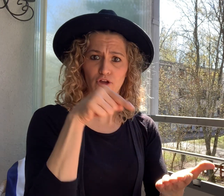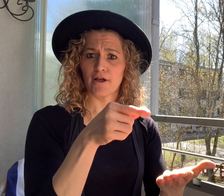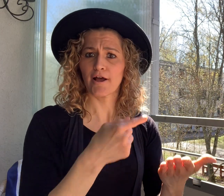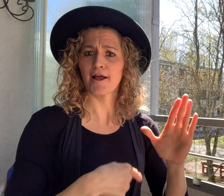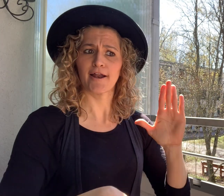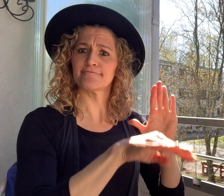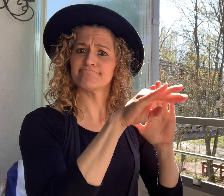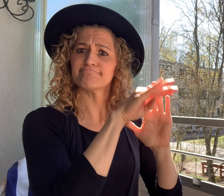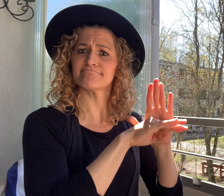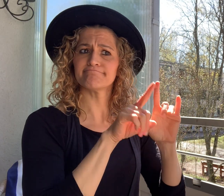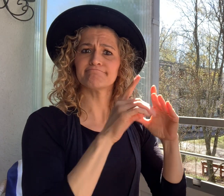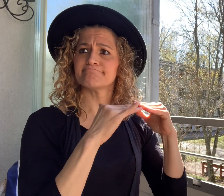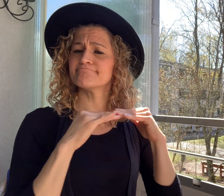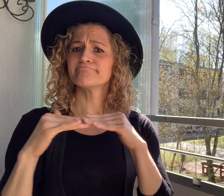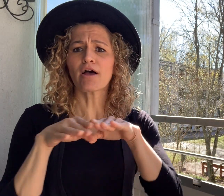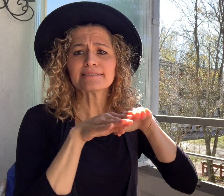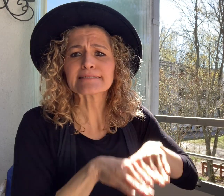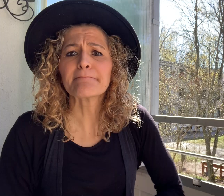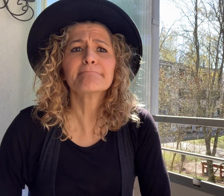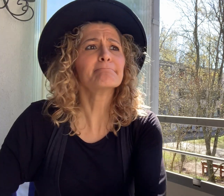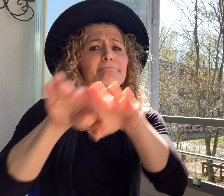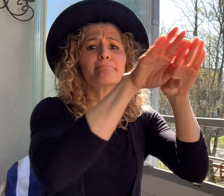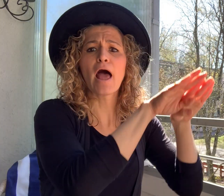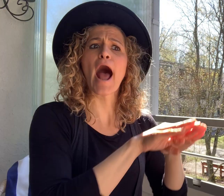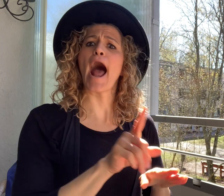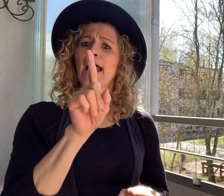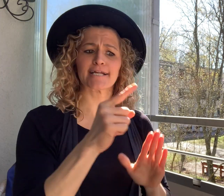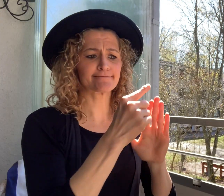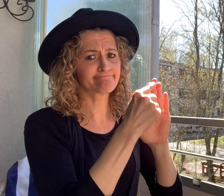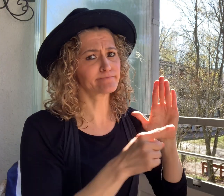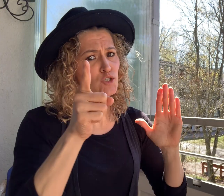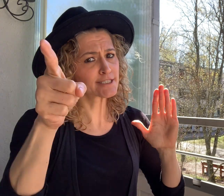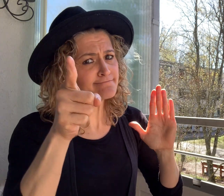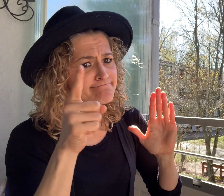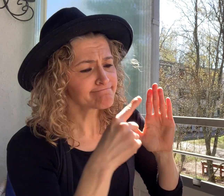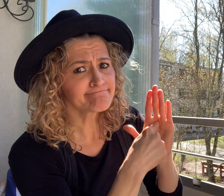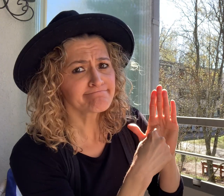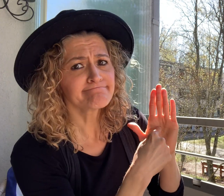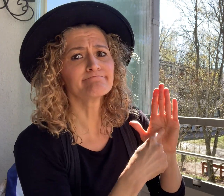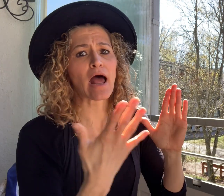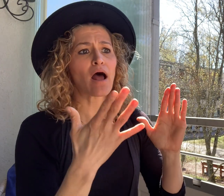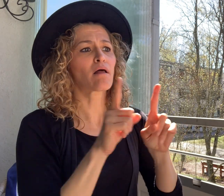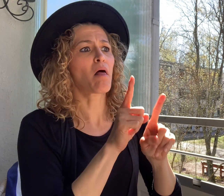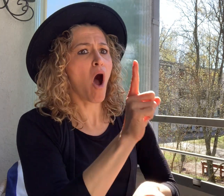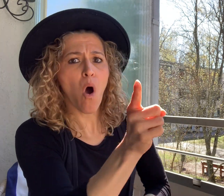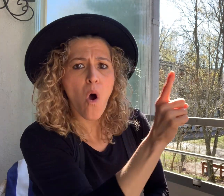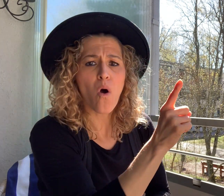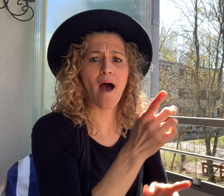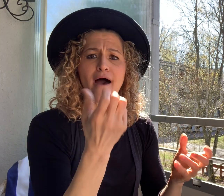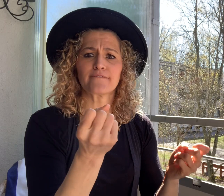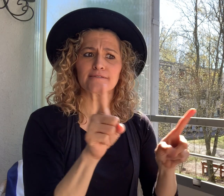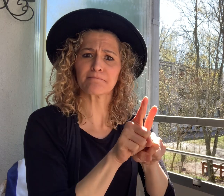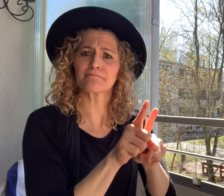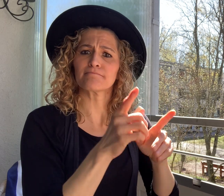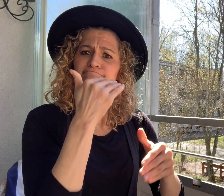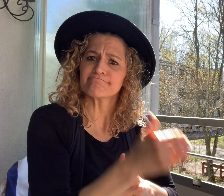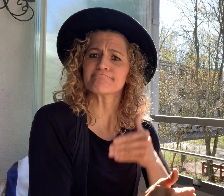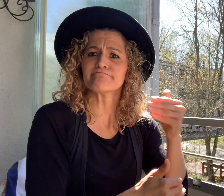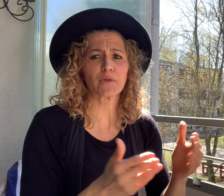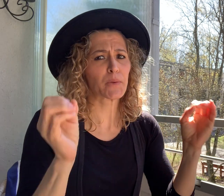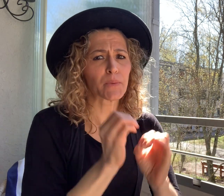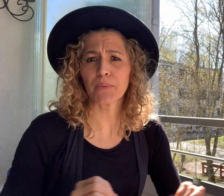standard that could be enforced or regulated. When the US government